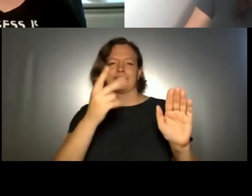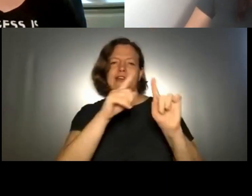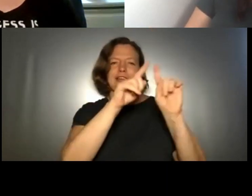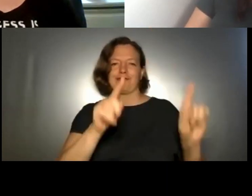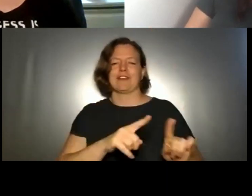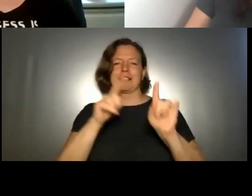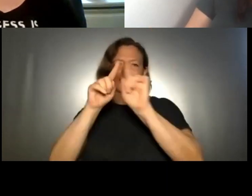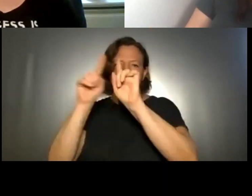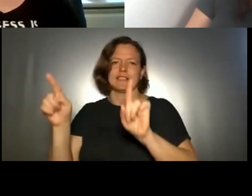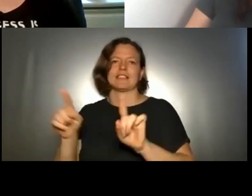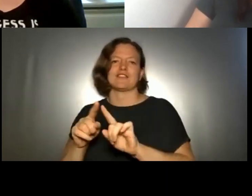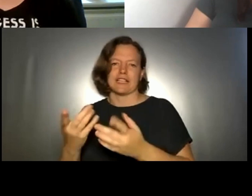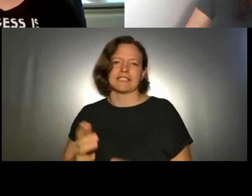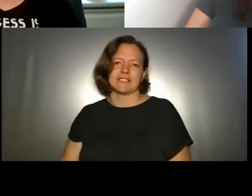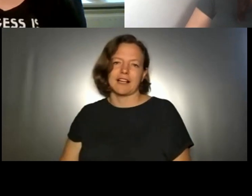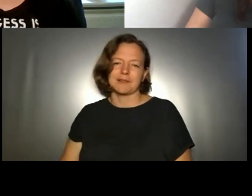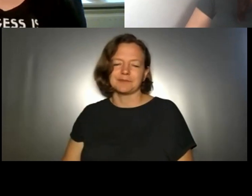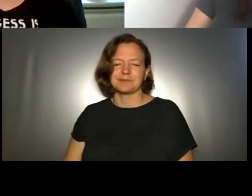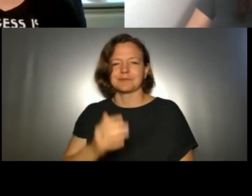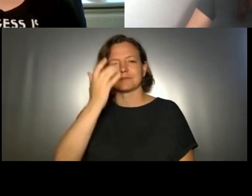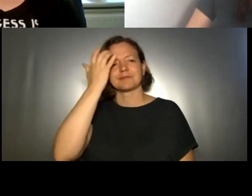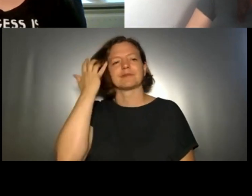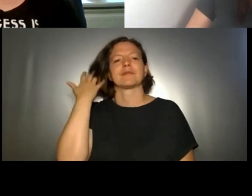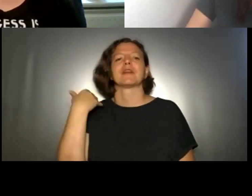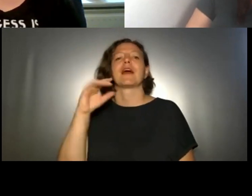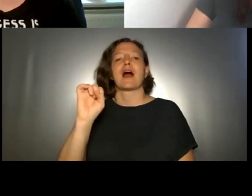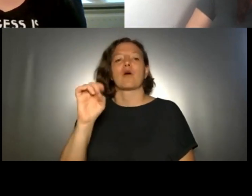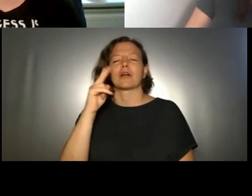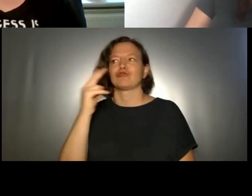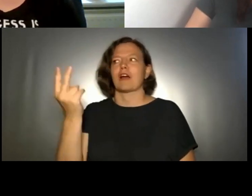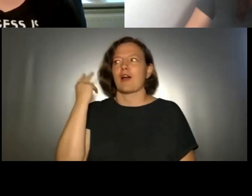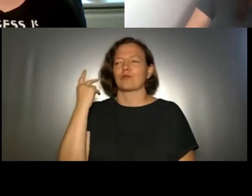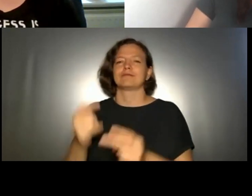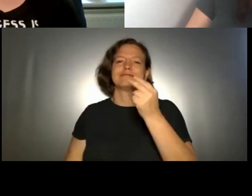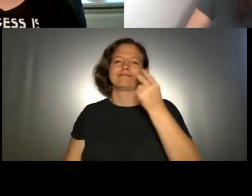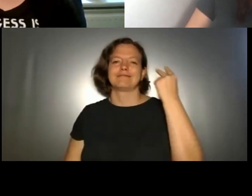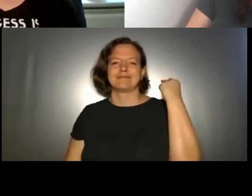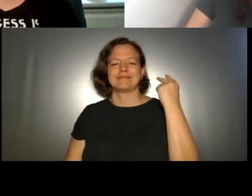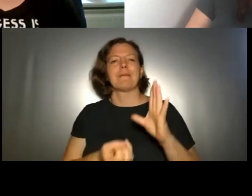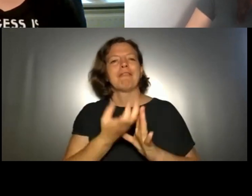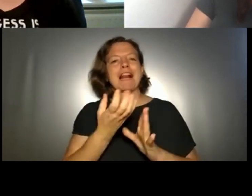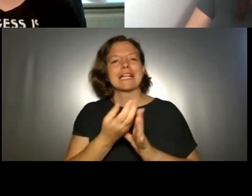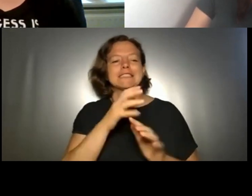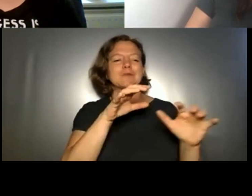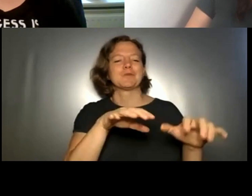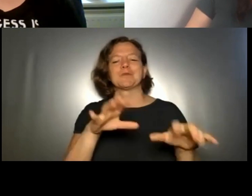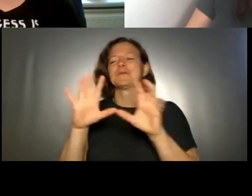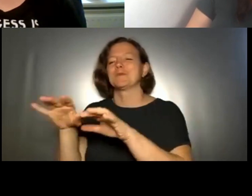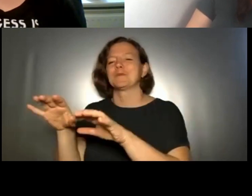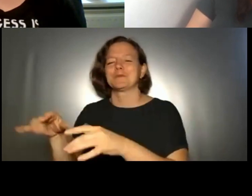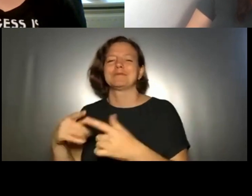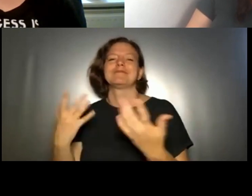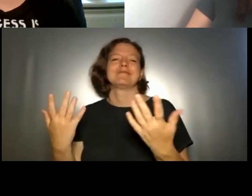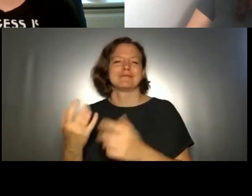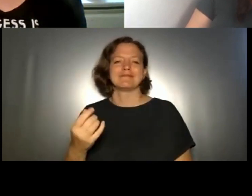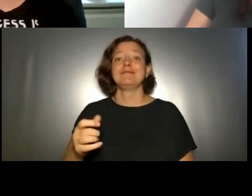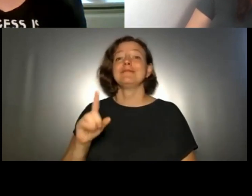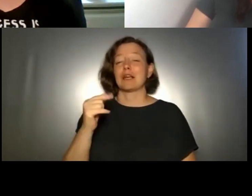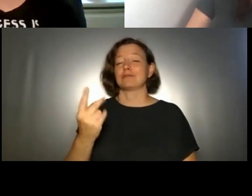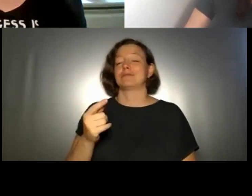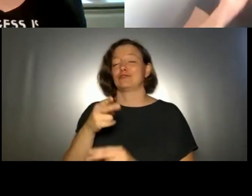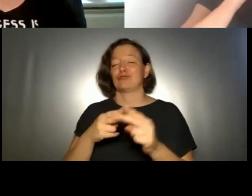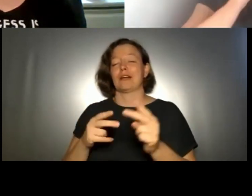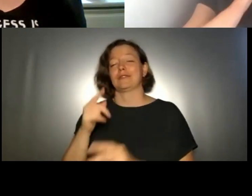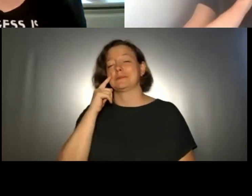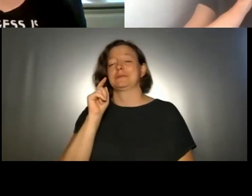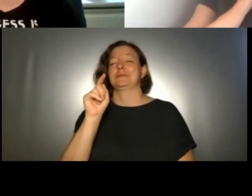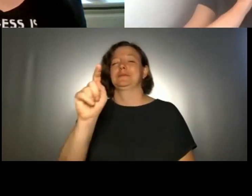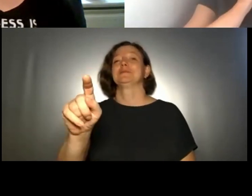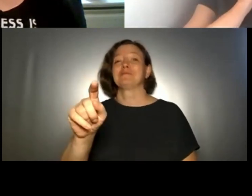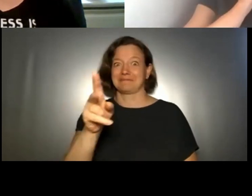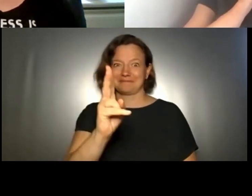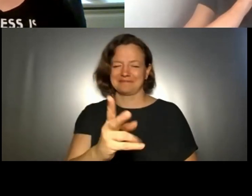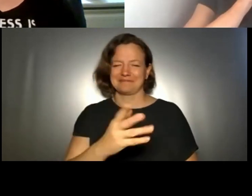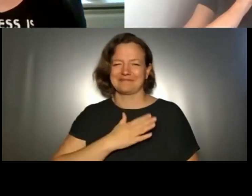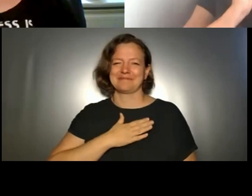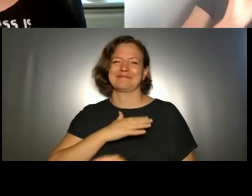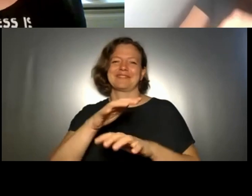So you can also see the plants and candles I have in front of the windows and also have a little sneak into my backyard.